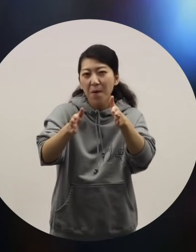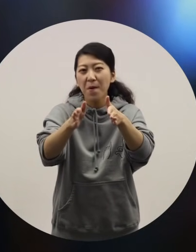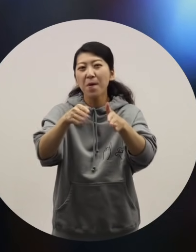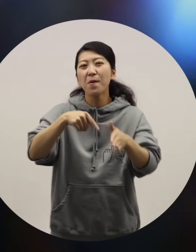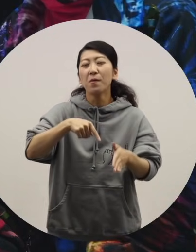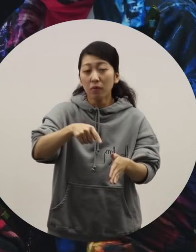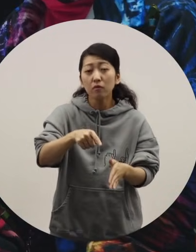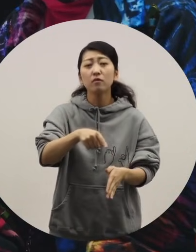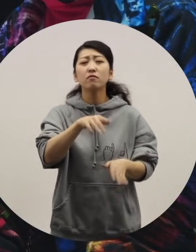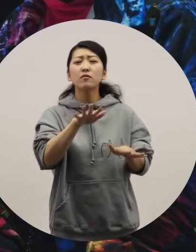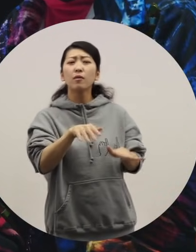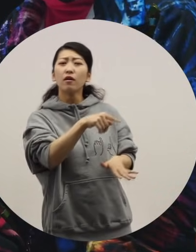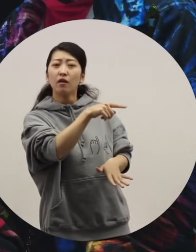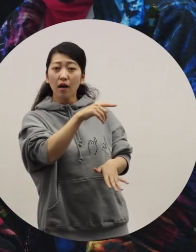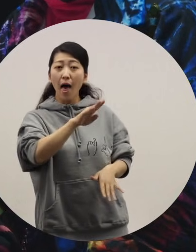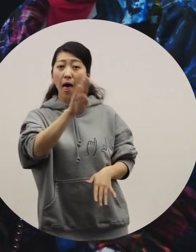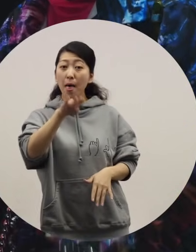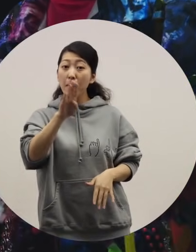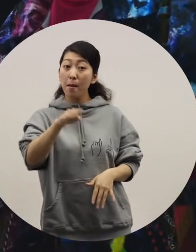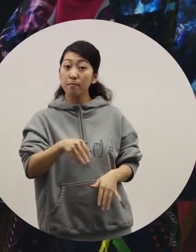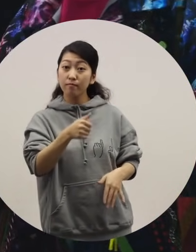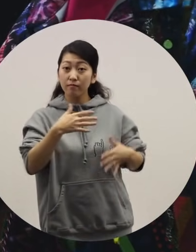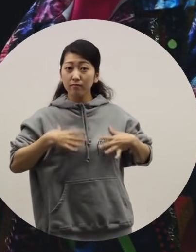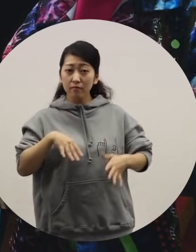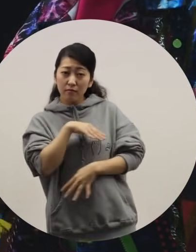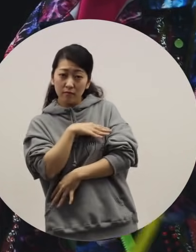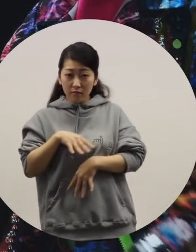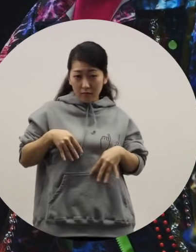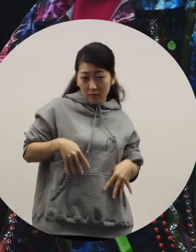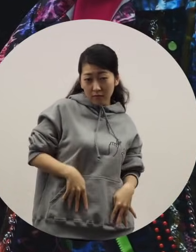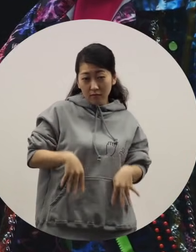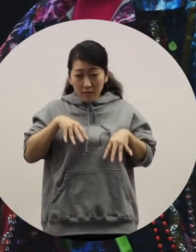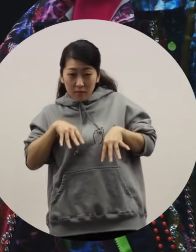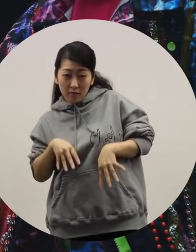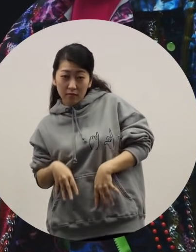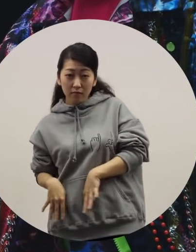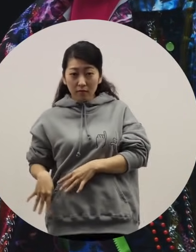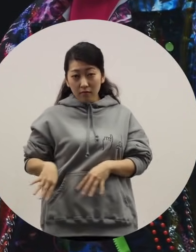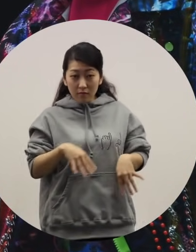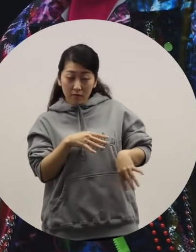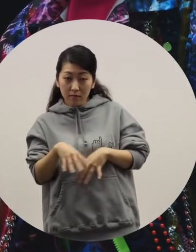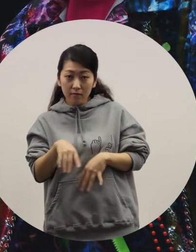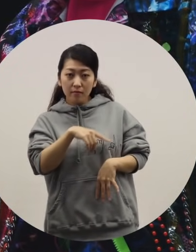Thanks to GenGen, we can create new fashion.